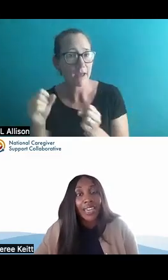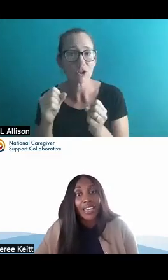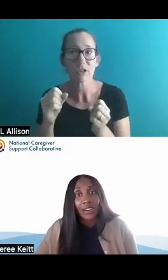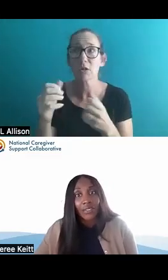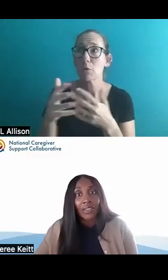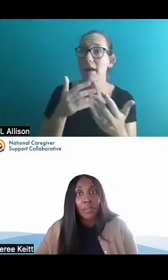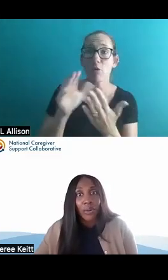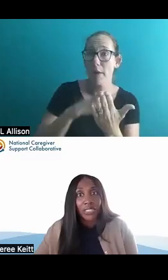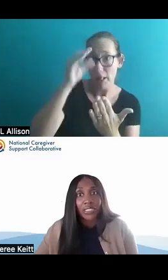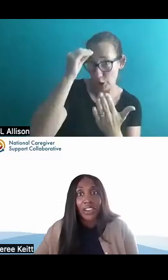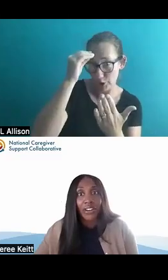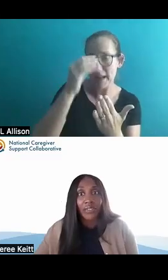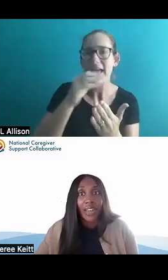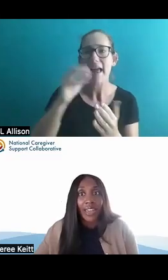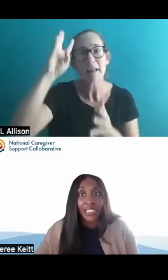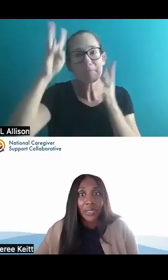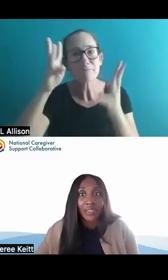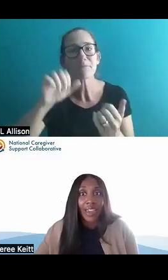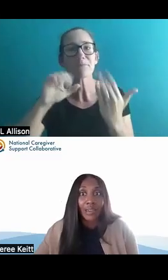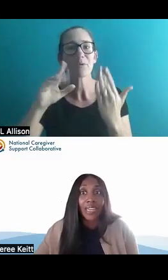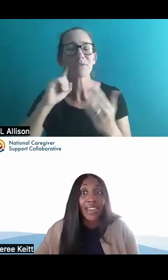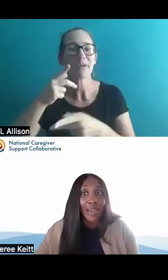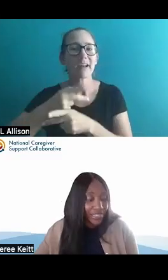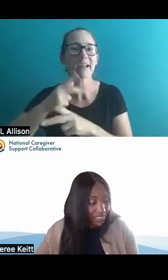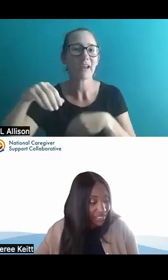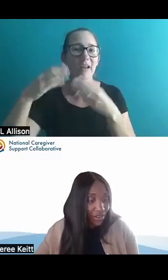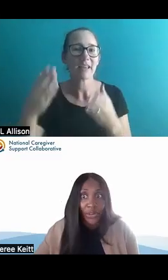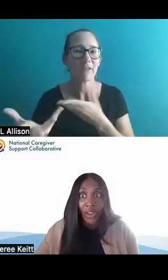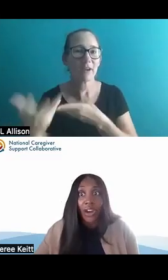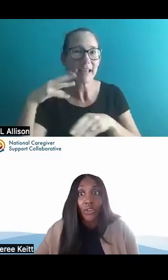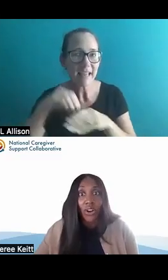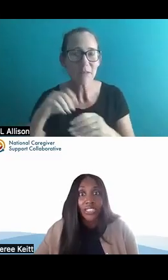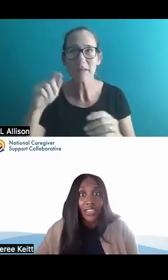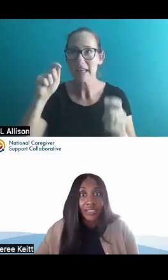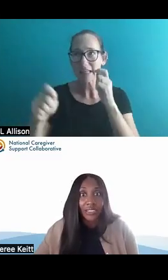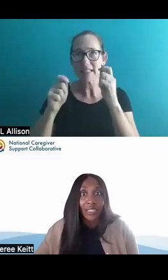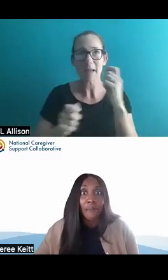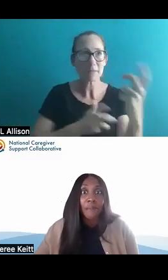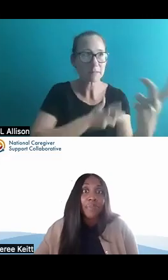and innovative approaches to caregiver engagement that can be adapted and scaled across states.